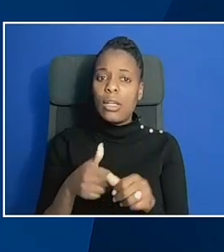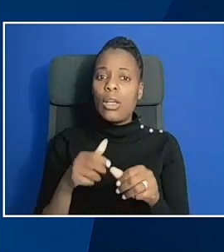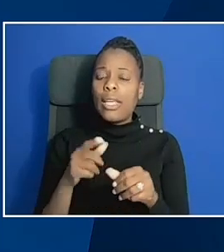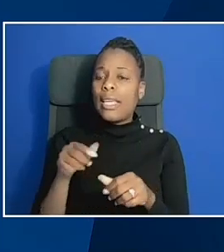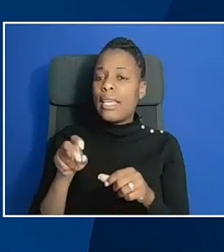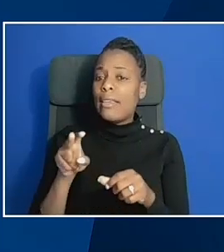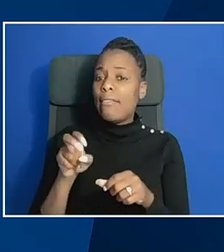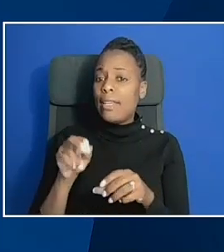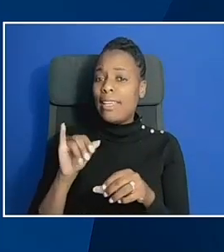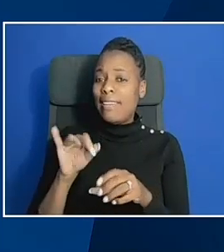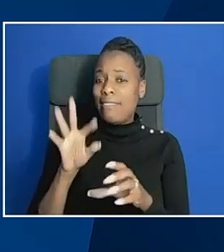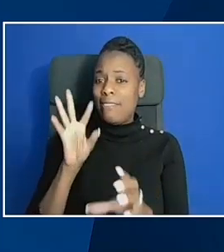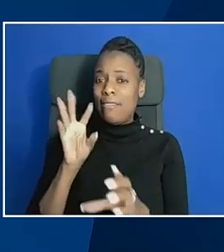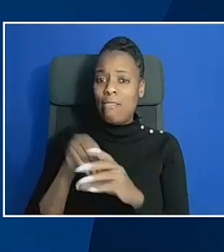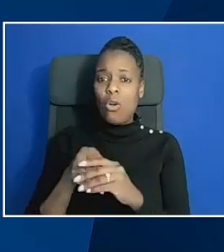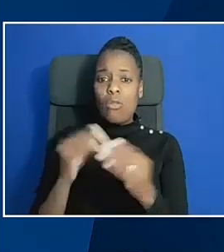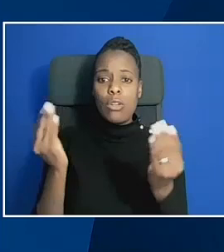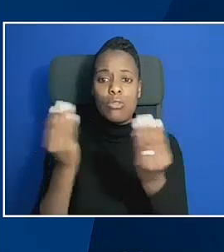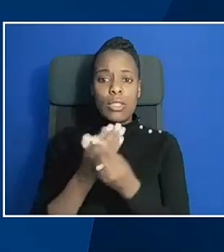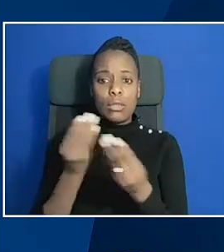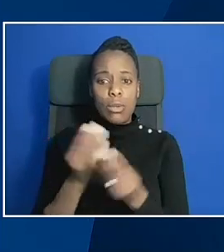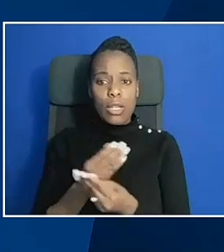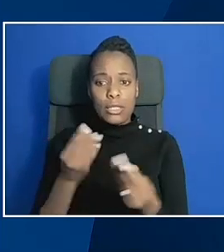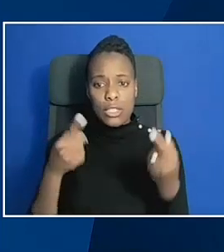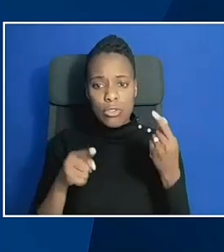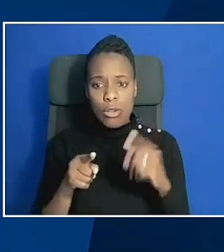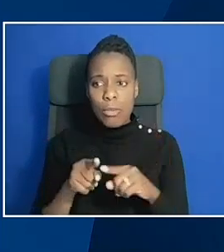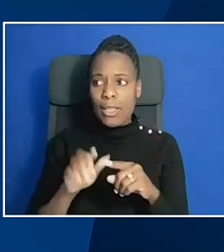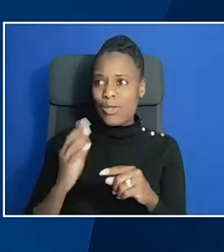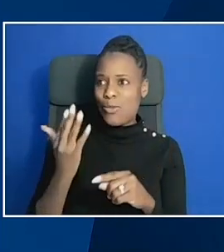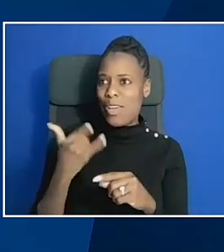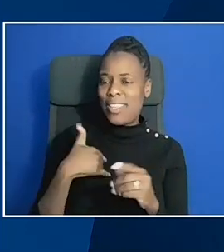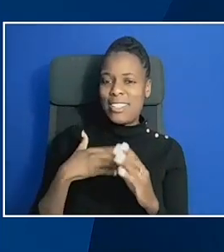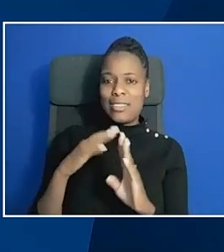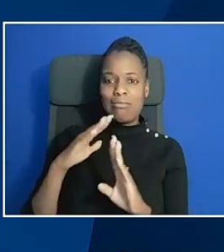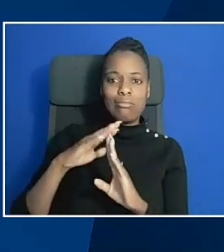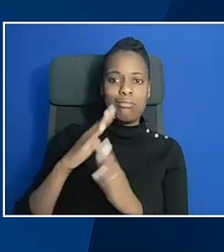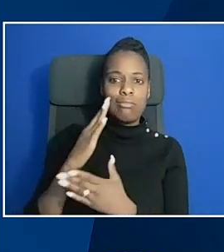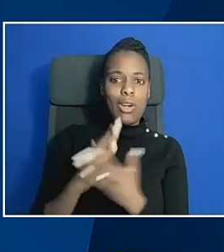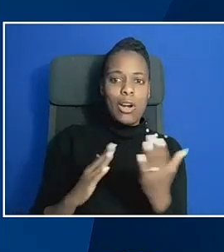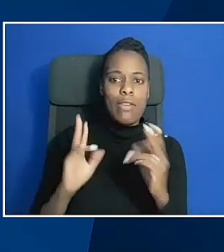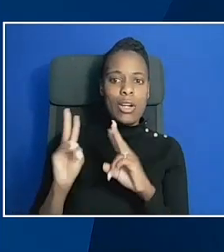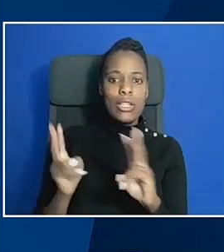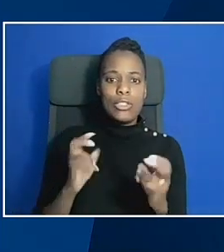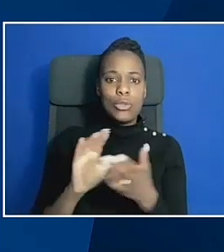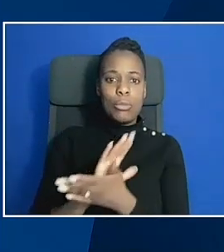And I think that's really- that's why that's the top part of our issue paper today. If we want feedback from